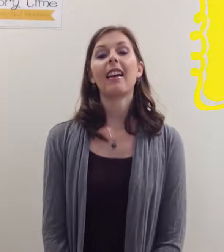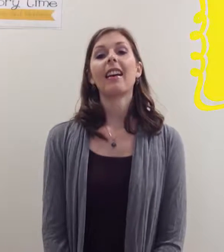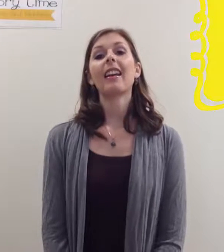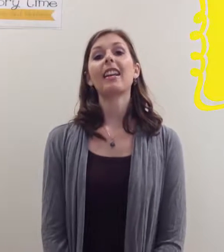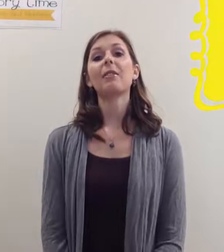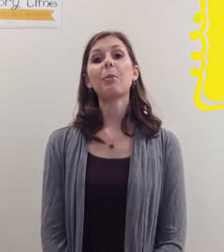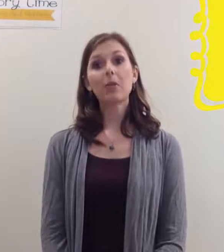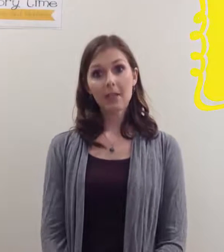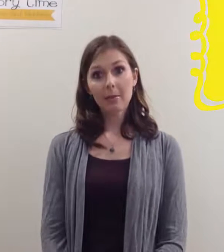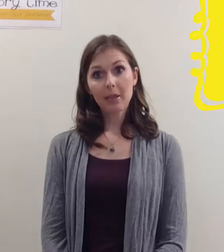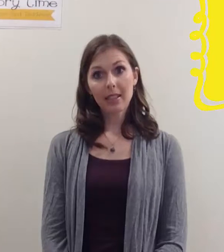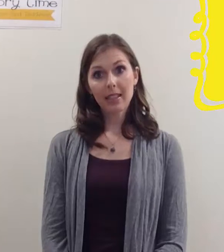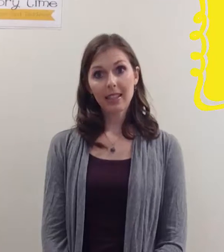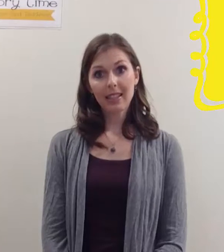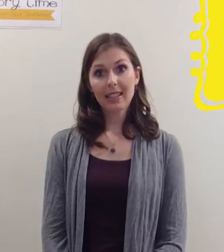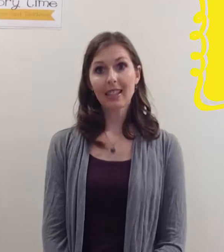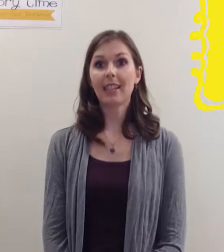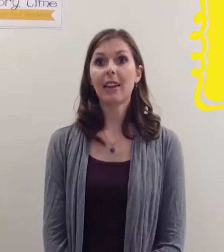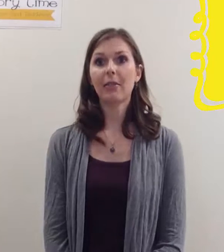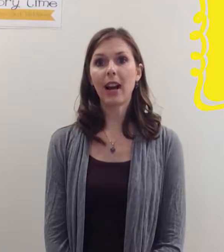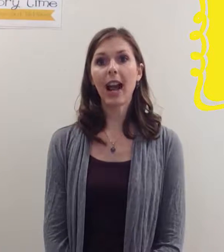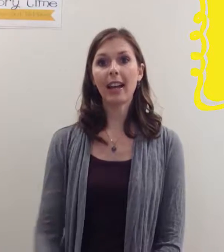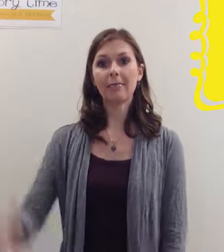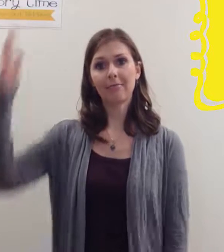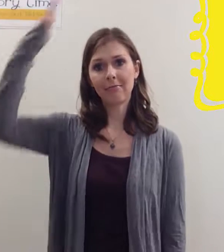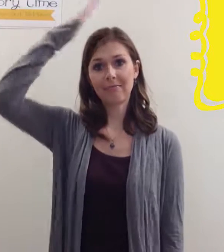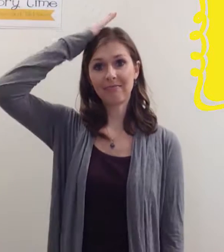Even more simplistic is the sign for HAT.